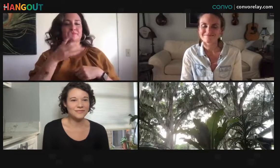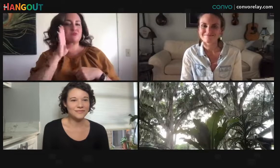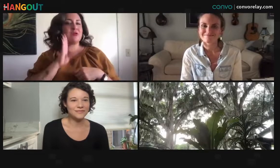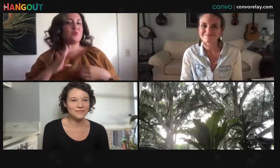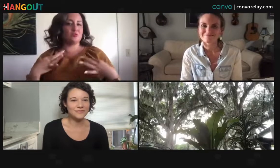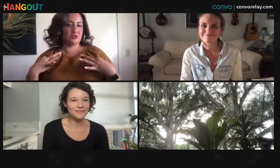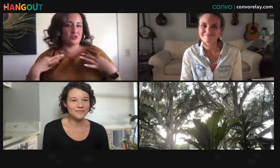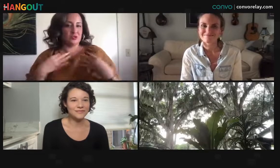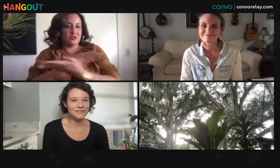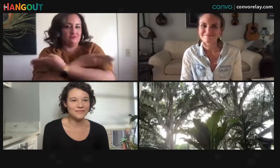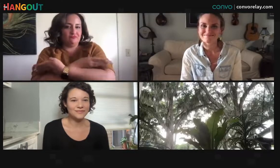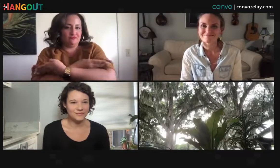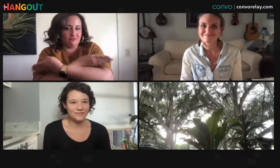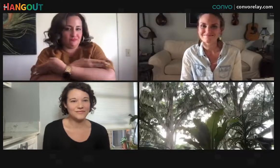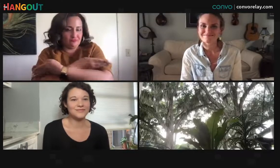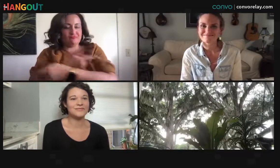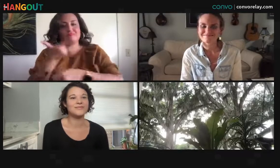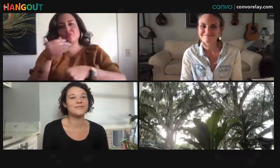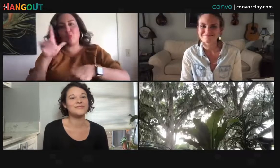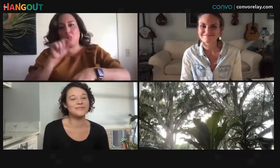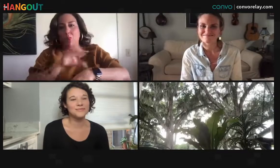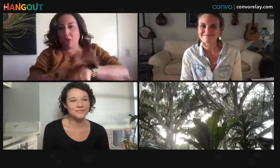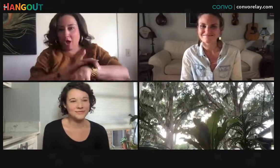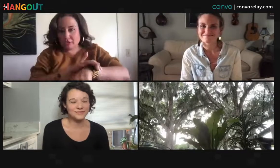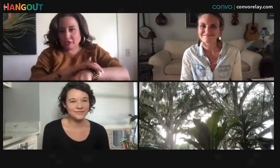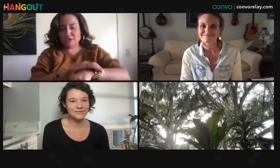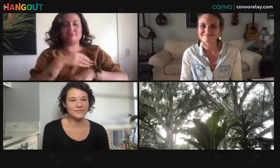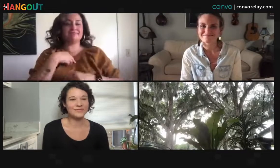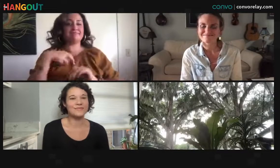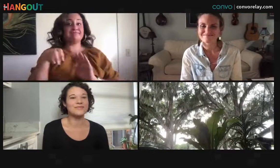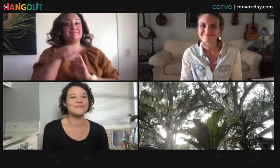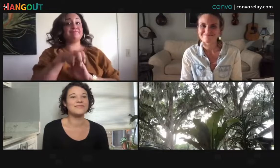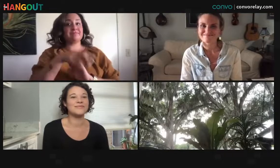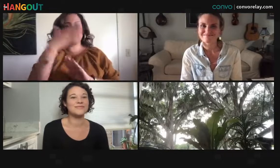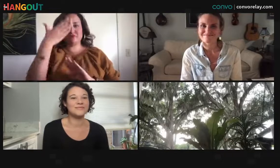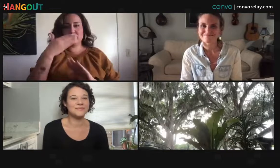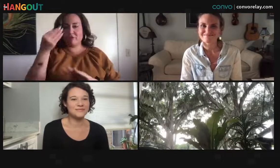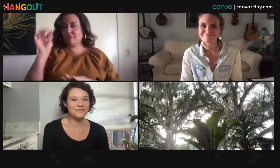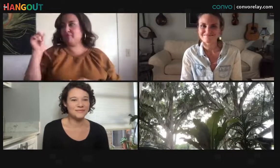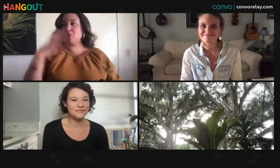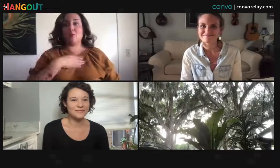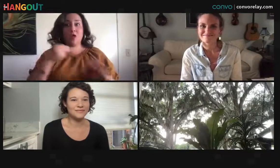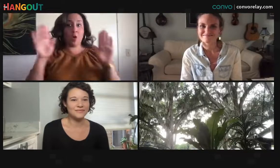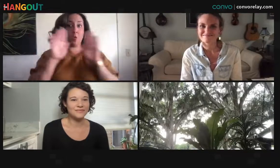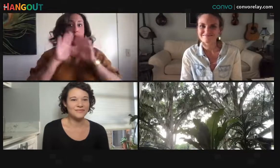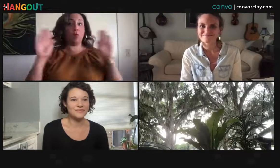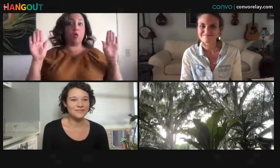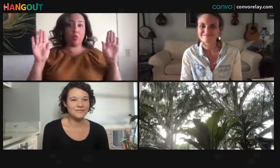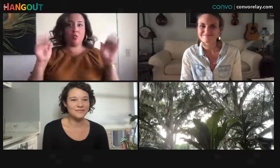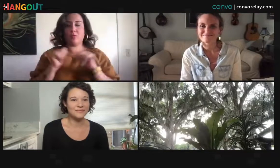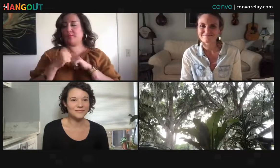with gold earrings hoop earrings and a brown shirt that short sleeve and a gold watch i'm in front of a white